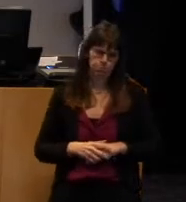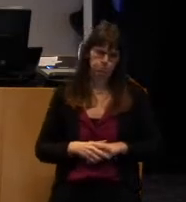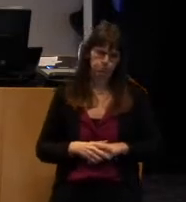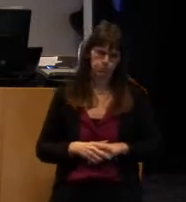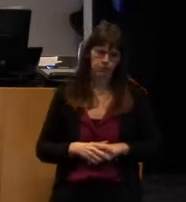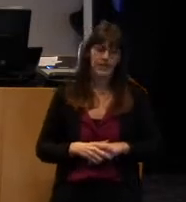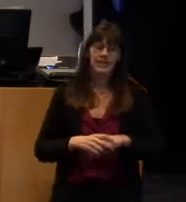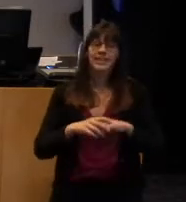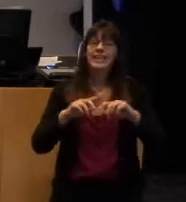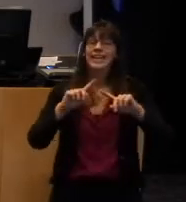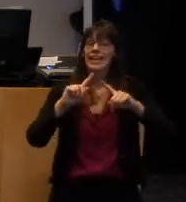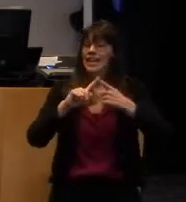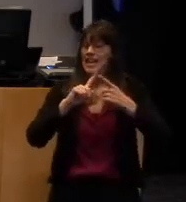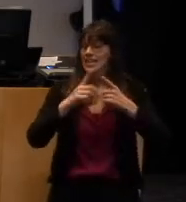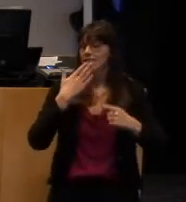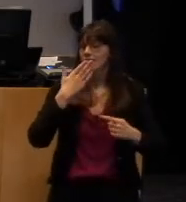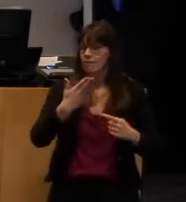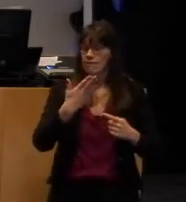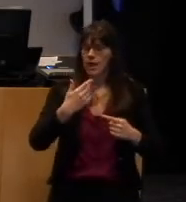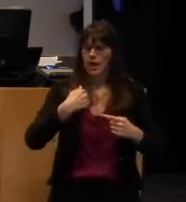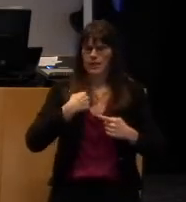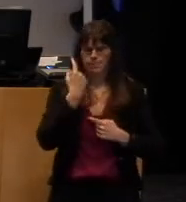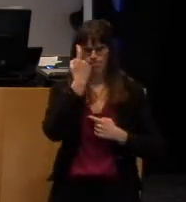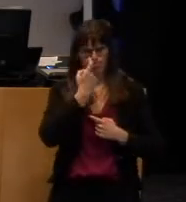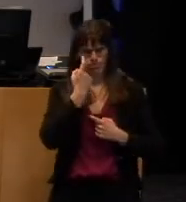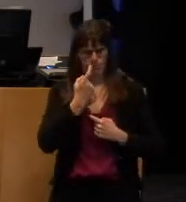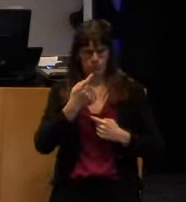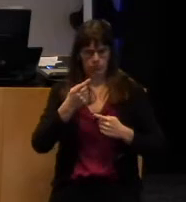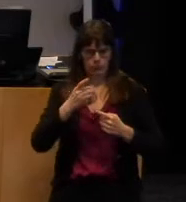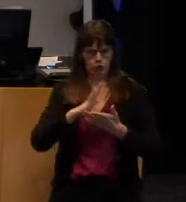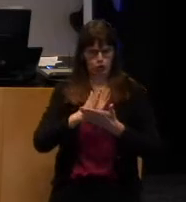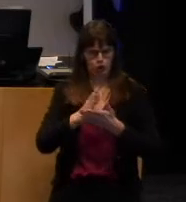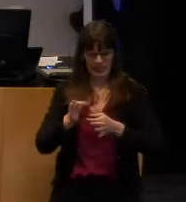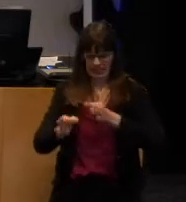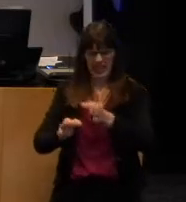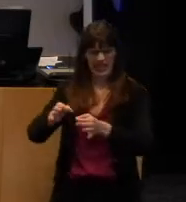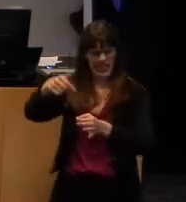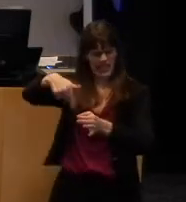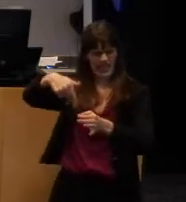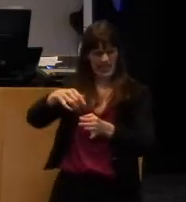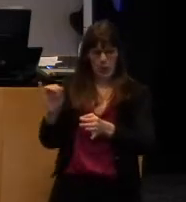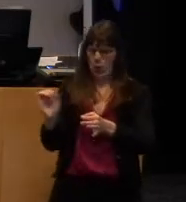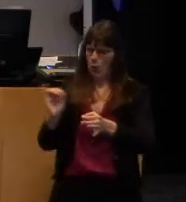The first question I had to ask myself is what is an interpreting strategy and how can we define the concept.